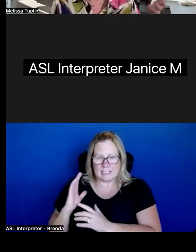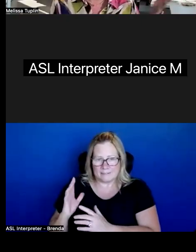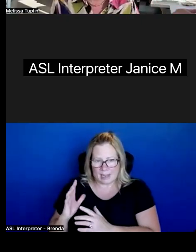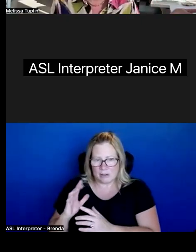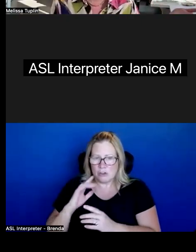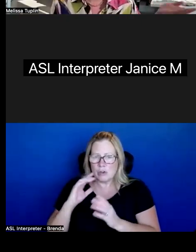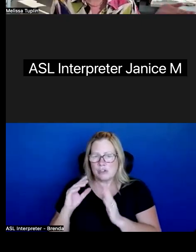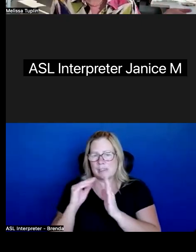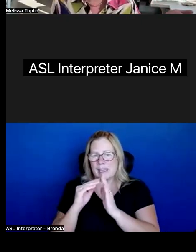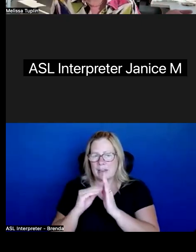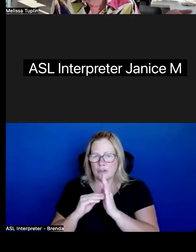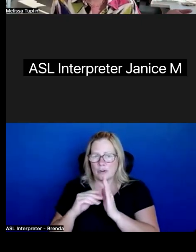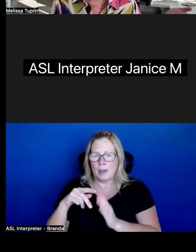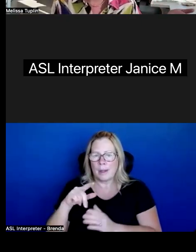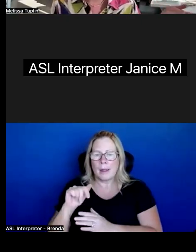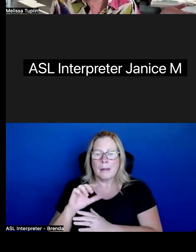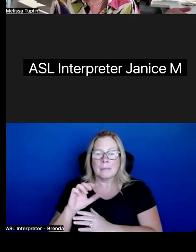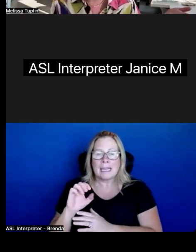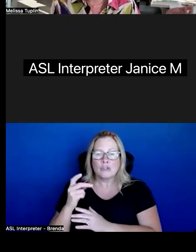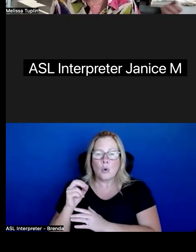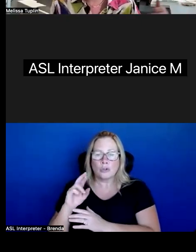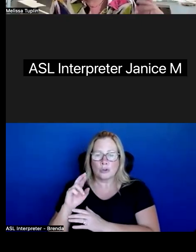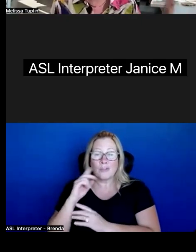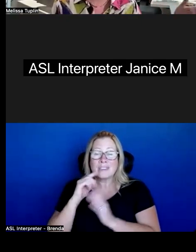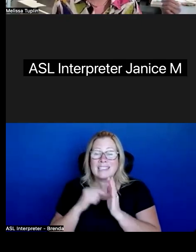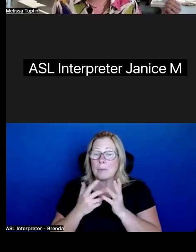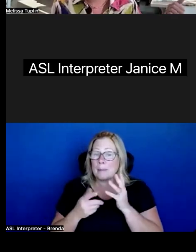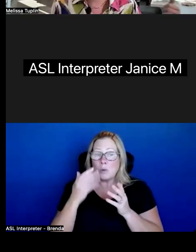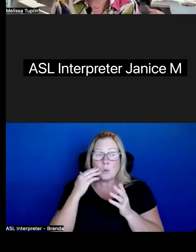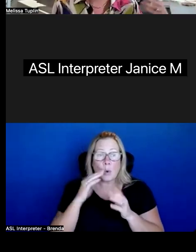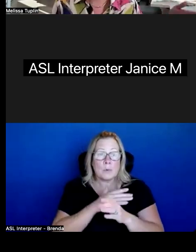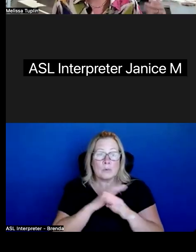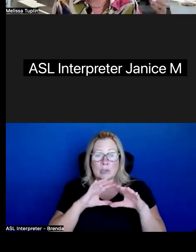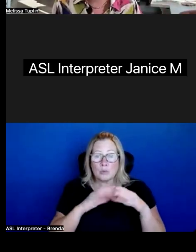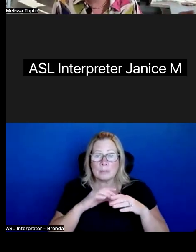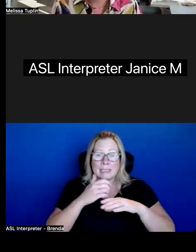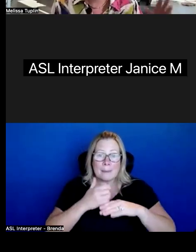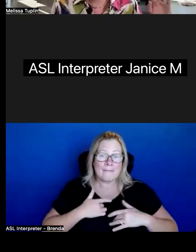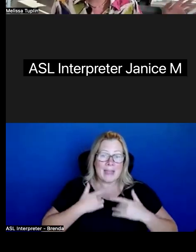many concerts you're going to do, but you don't know who the artists are or where they'll be.